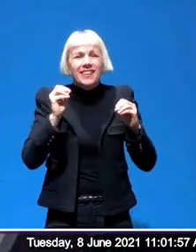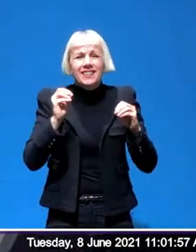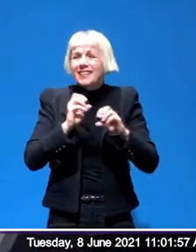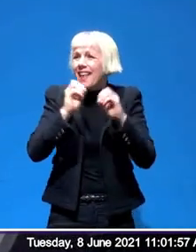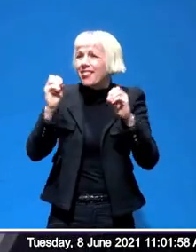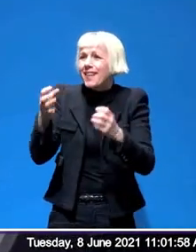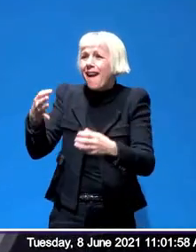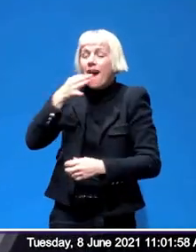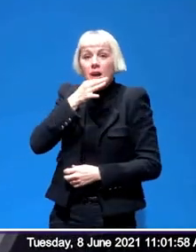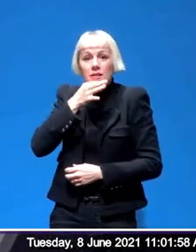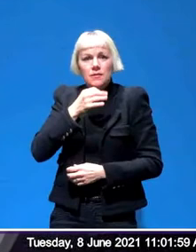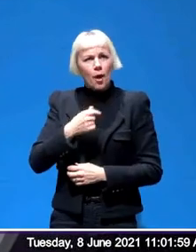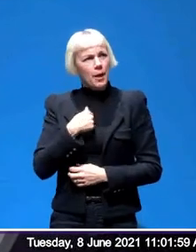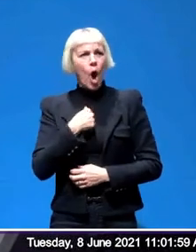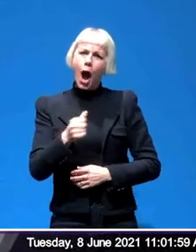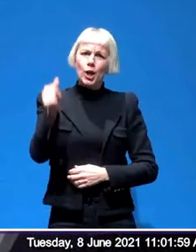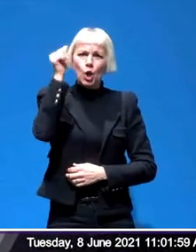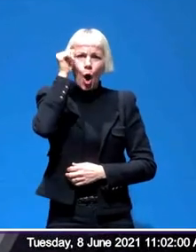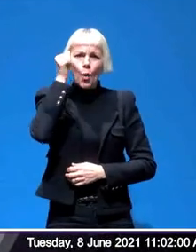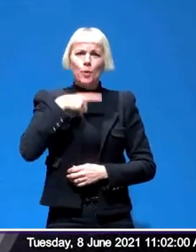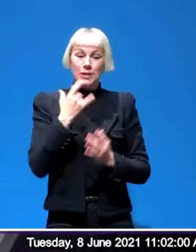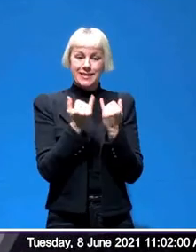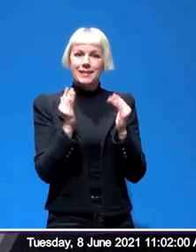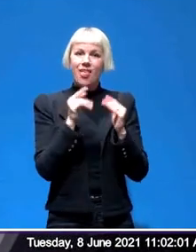I would have known because I took him to the toilet a couple of times.